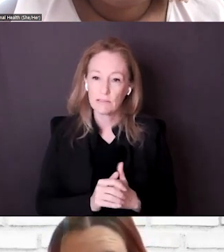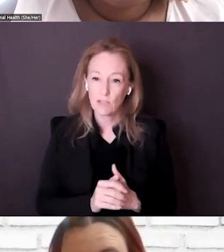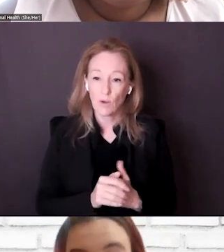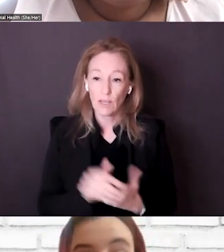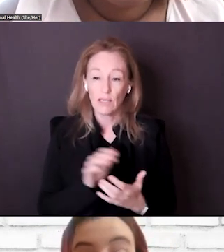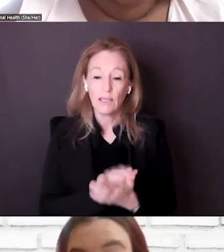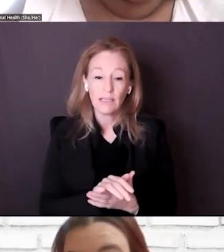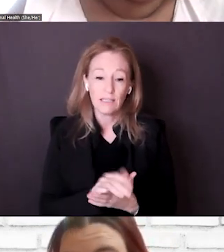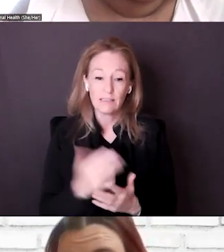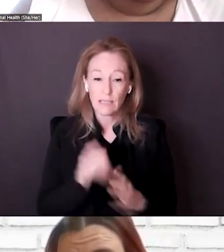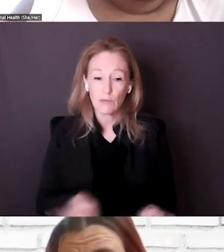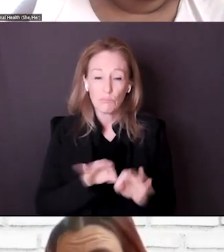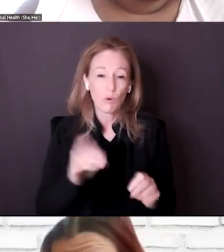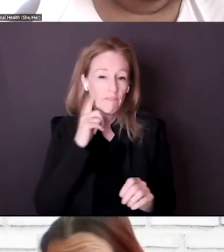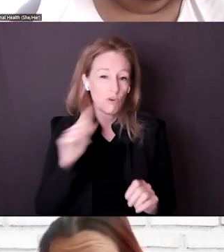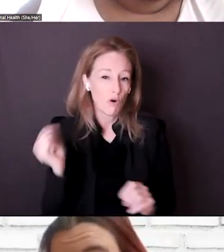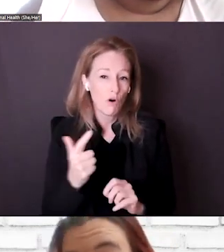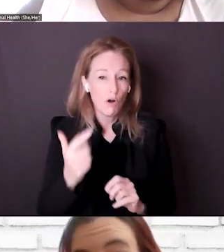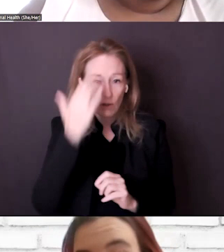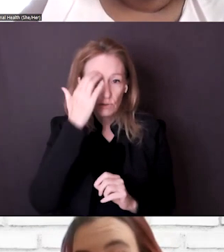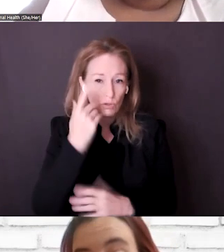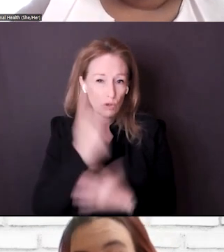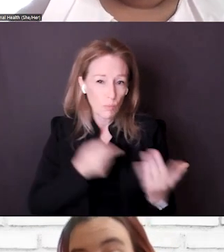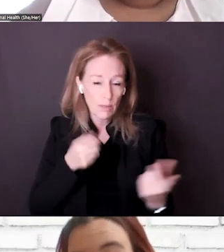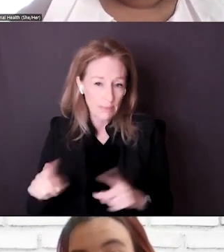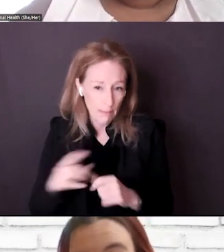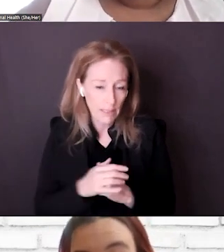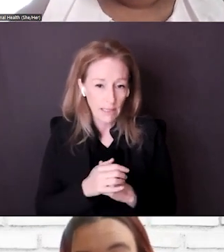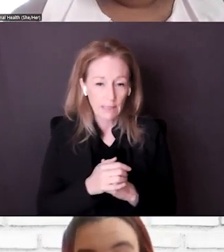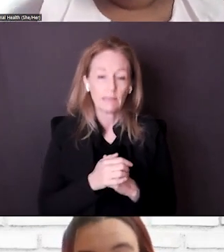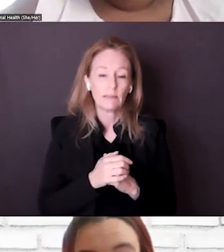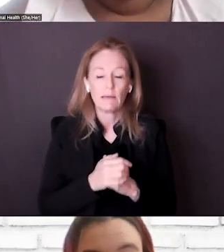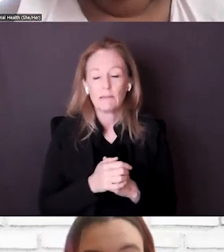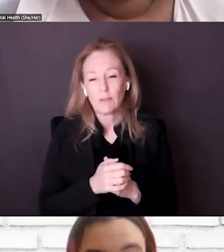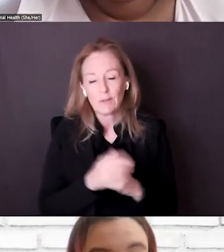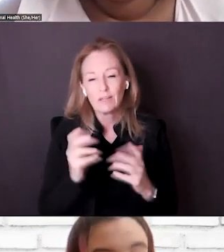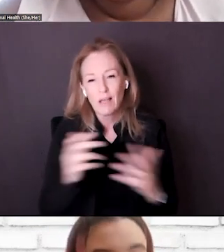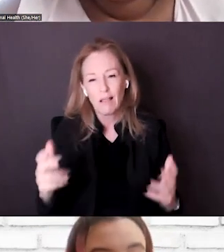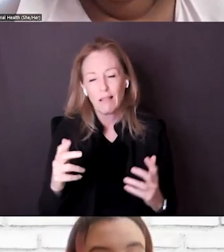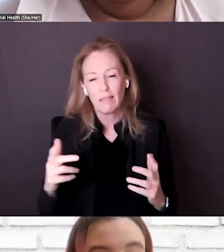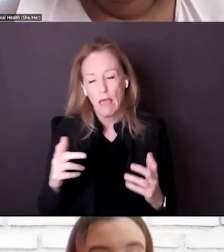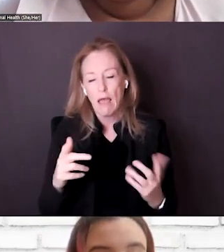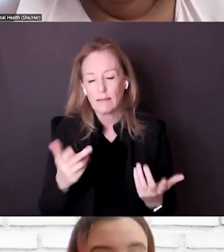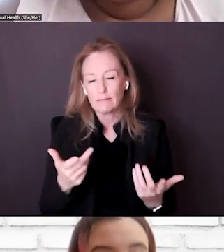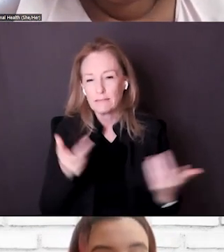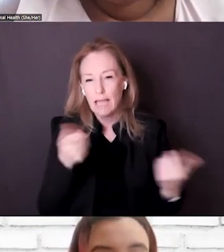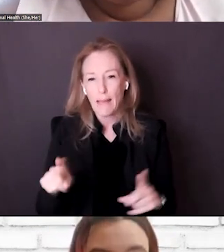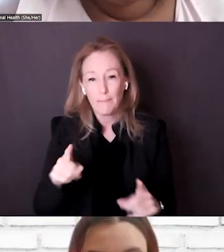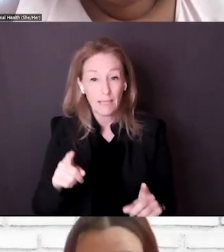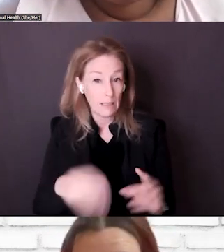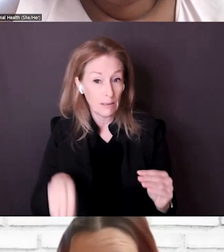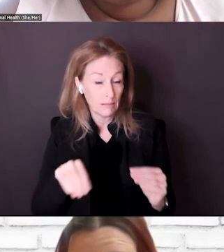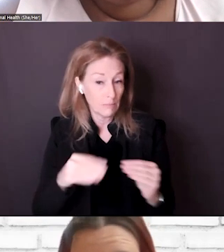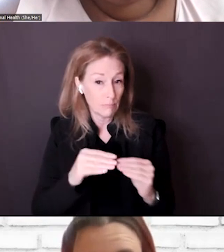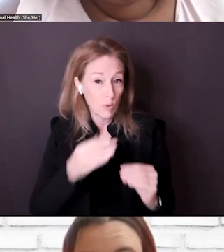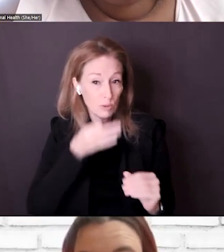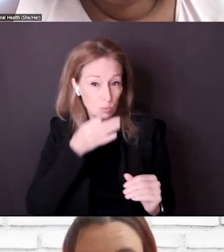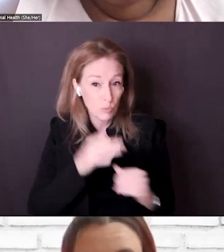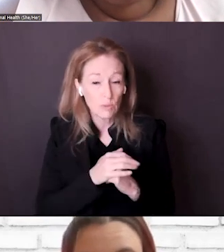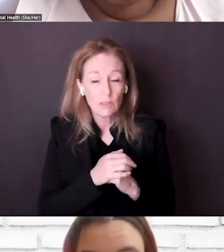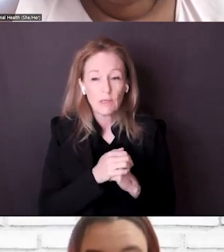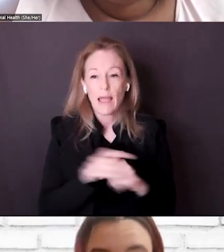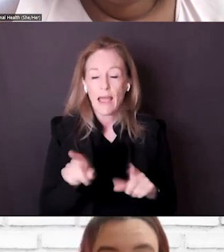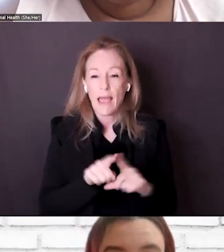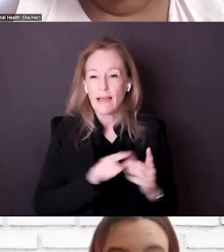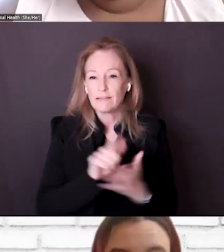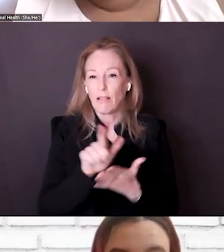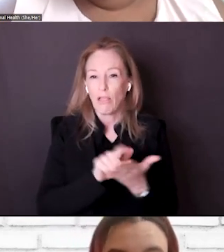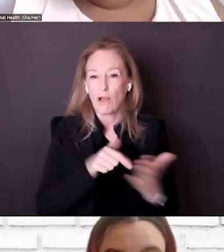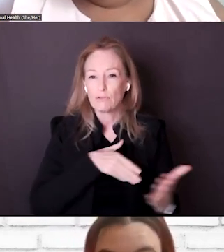IS A LOT MORE COMING SOON AS THEY COME TO FRUITION AND GET